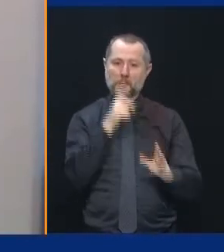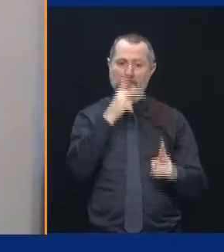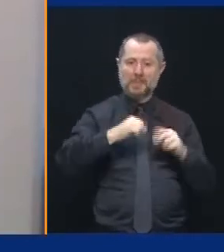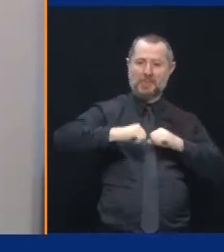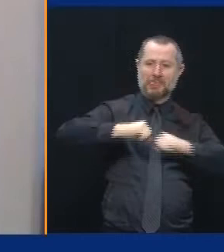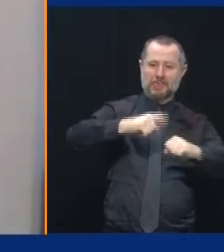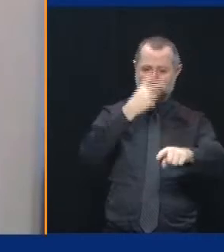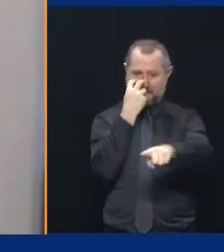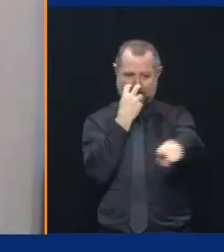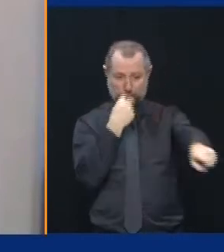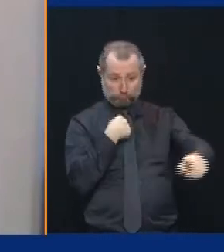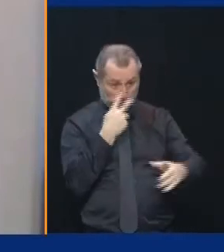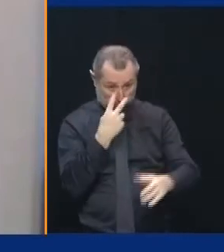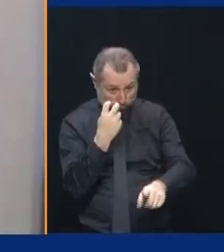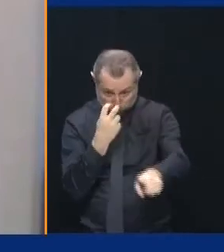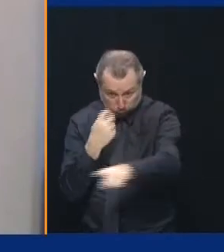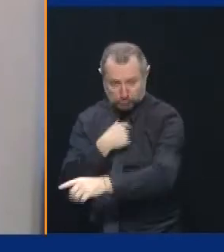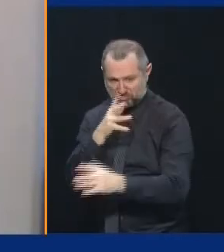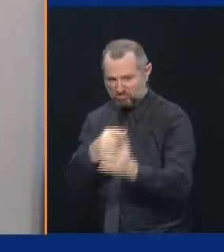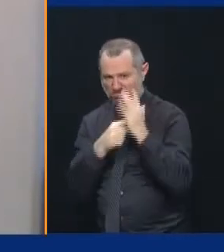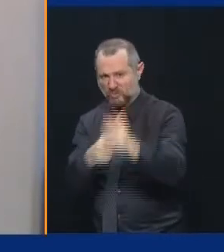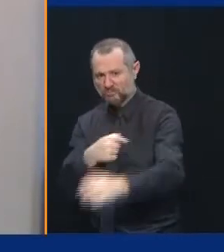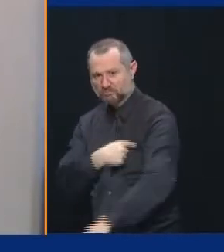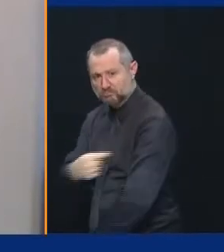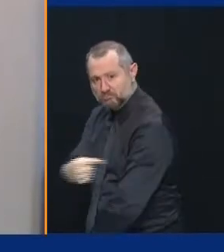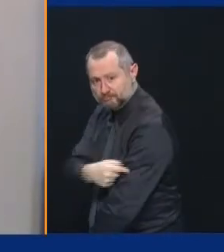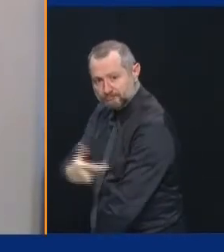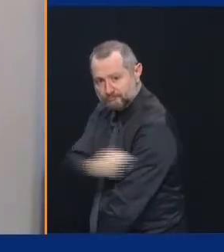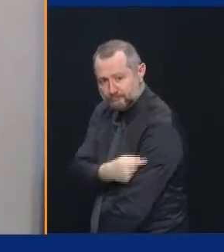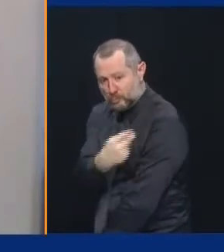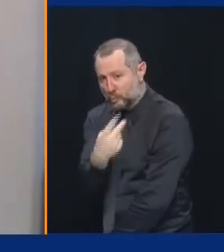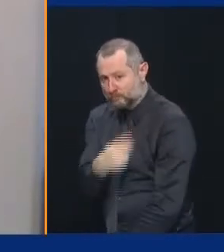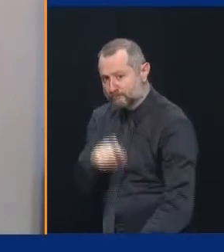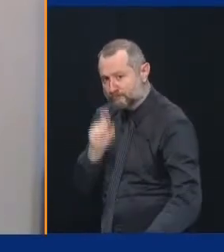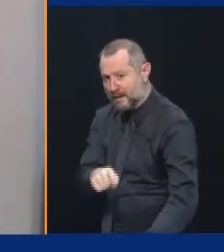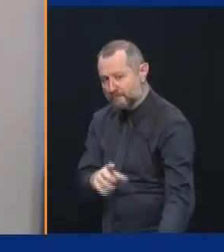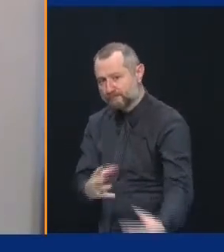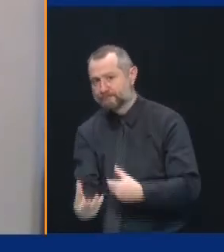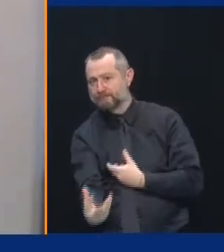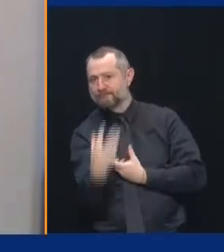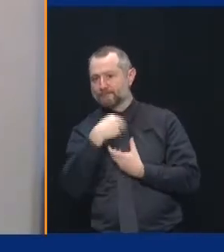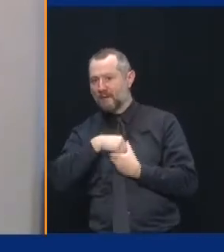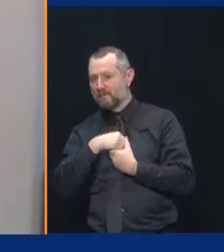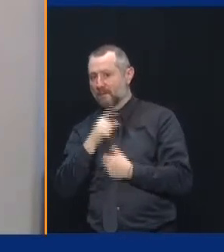FACILITIES TO TAKE THE VACCINE OUT. BUT AISLE NO I WANT TO BE A SYMBOL TO THOSE THAT ARE SKEPTICAL THAT